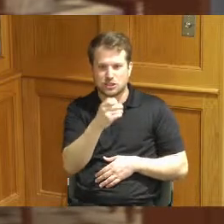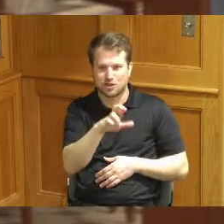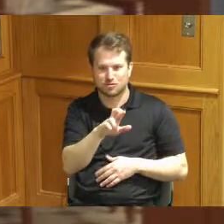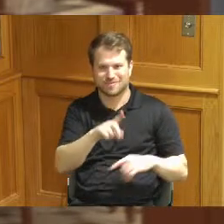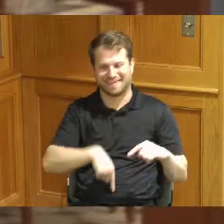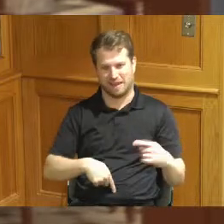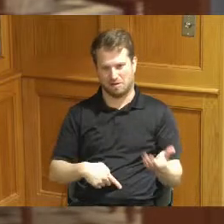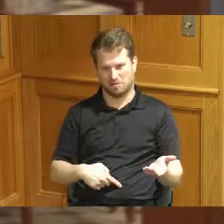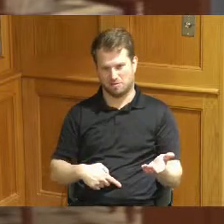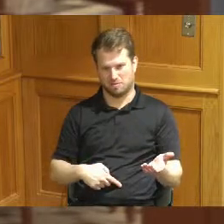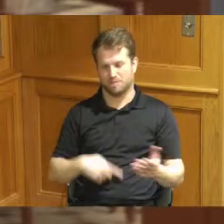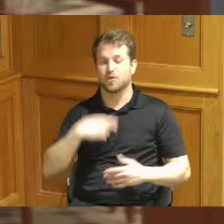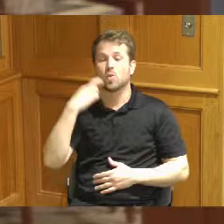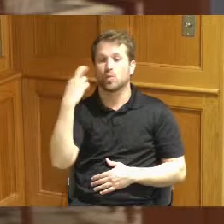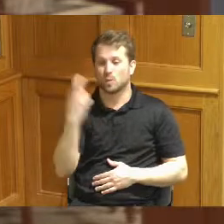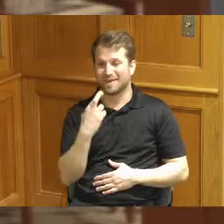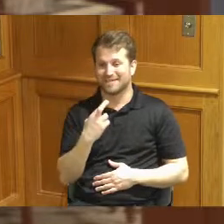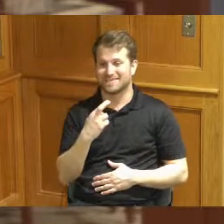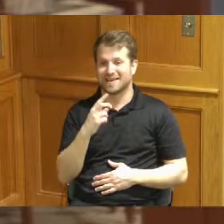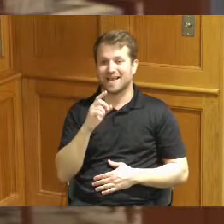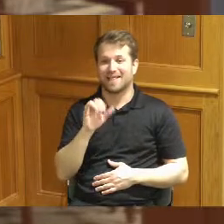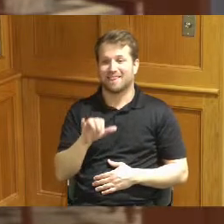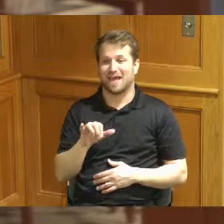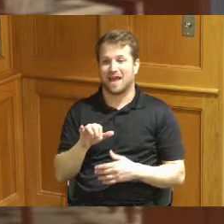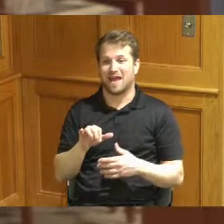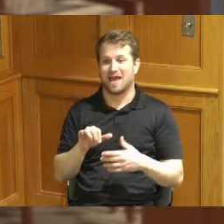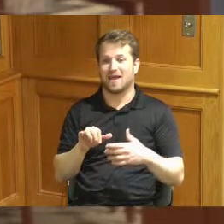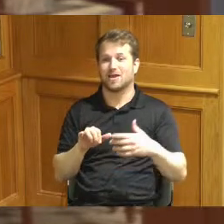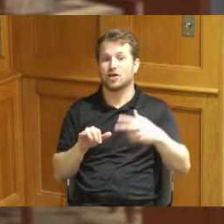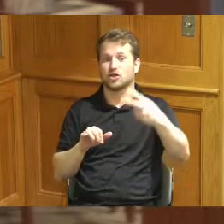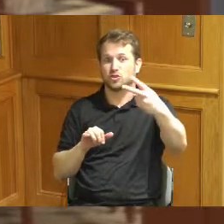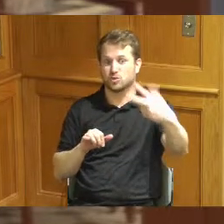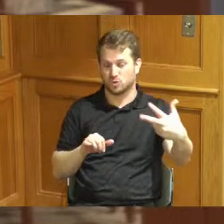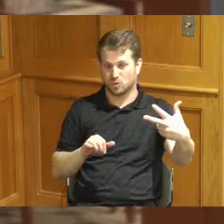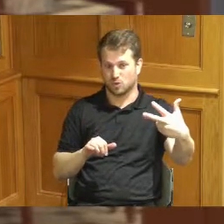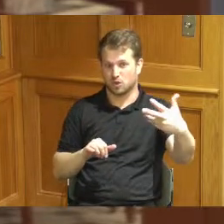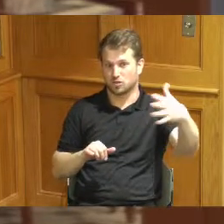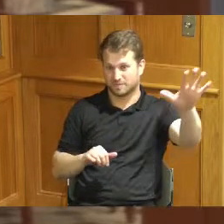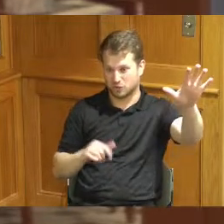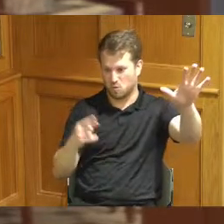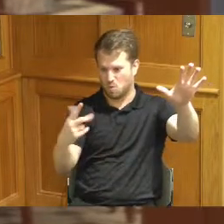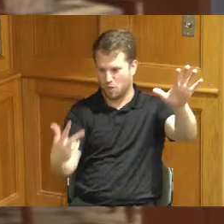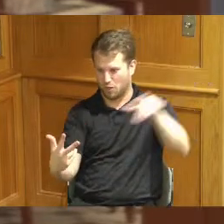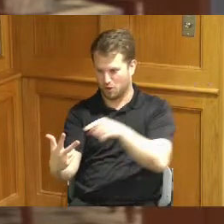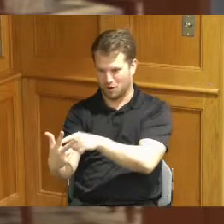is why of that subset of panhandlers who are out on the street that's why they're out on the street